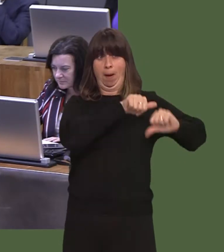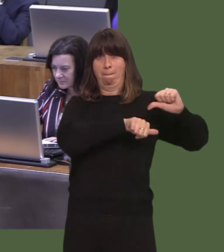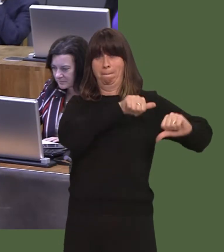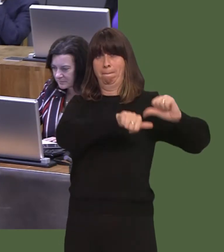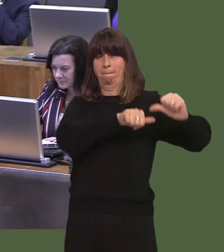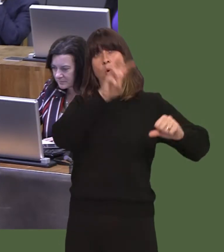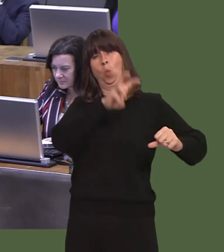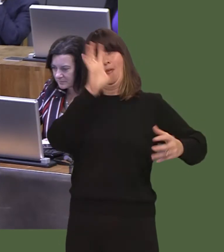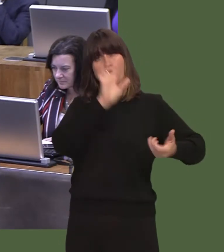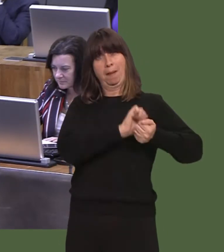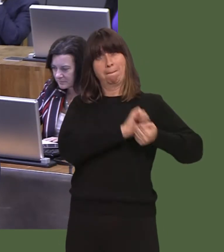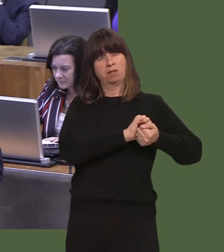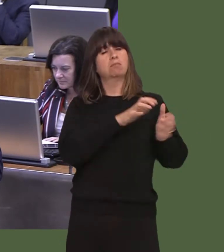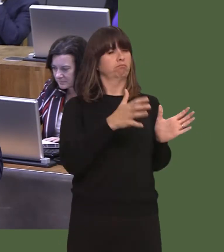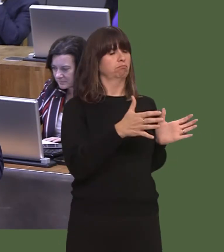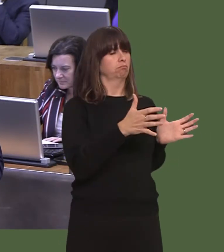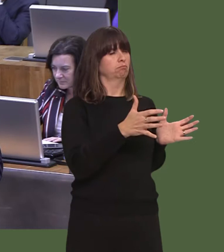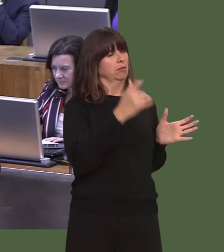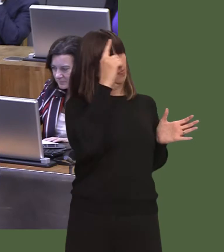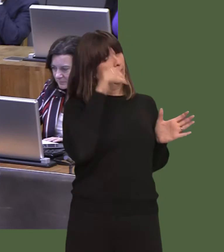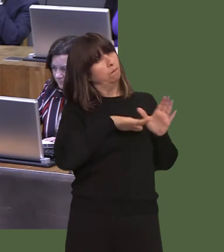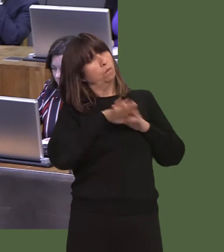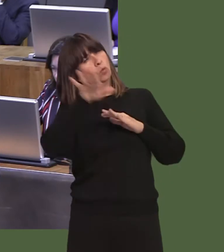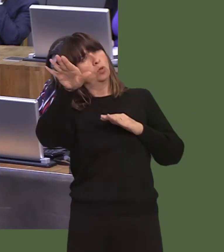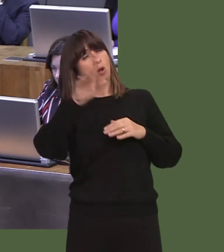that have been developed can be used in the future, and how we avoid a situation where